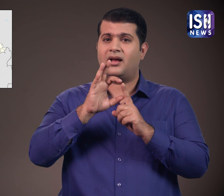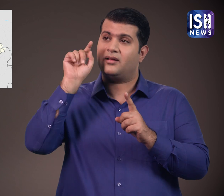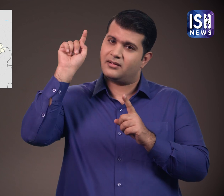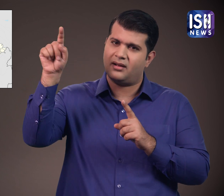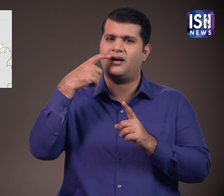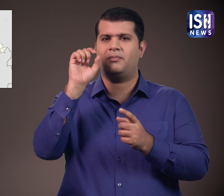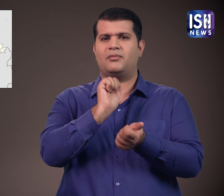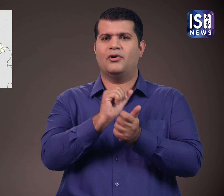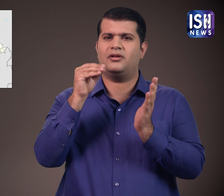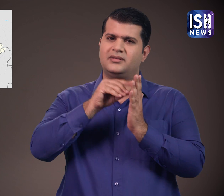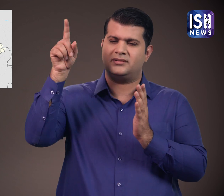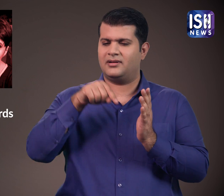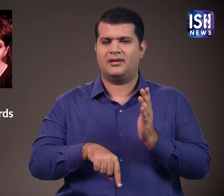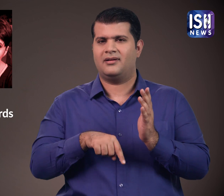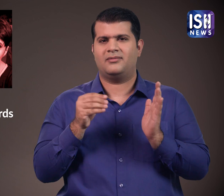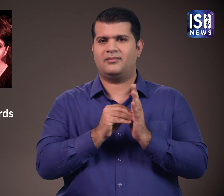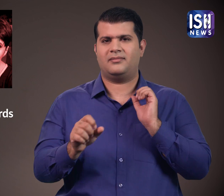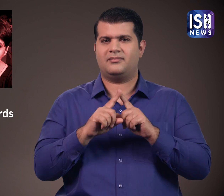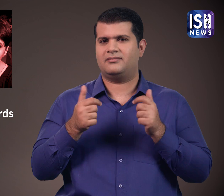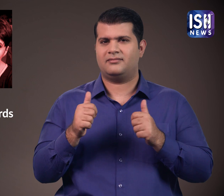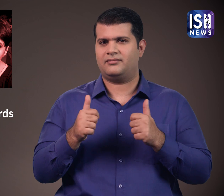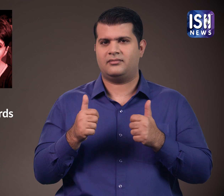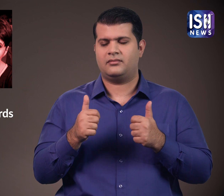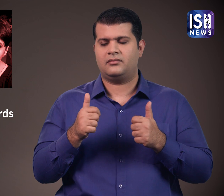So the complaint needs to be filed in Delhi and not in Vasai.